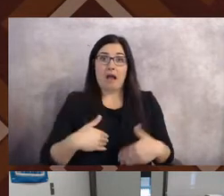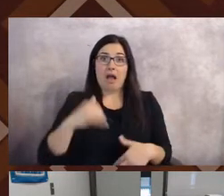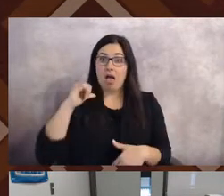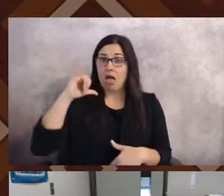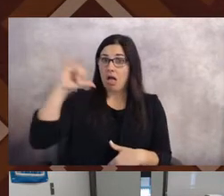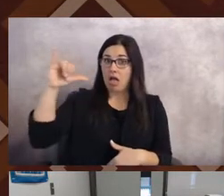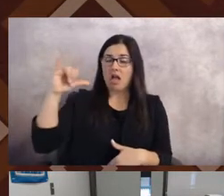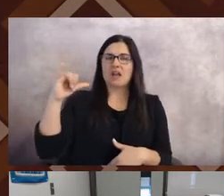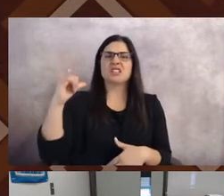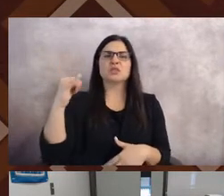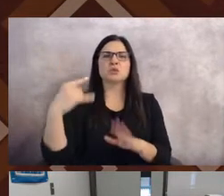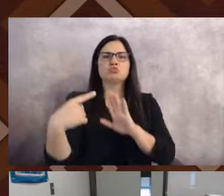as an example